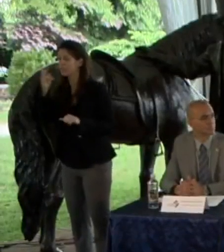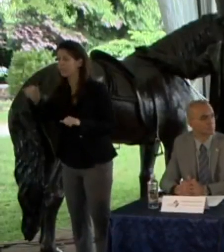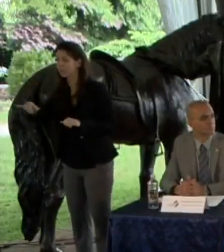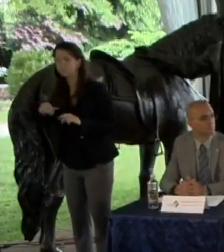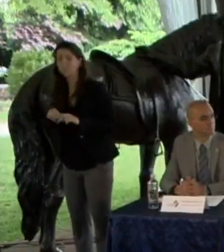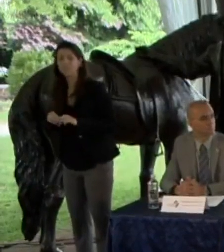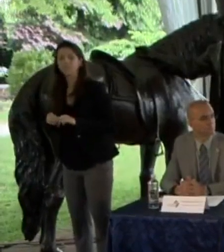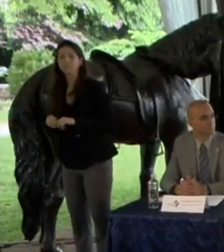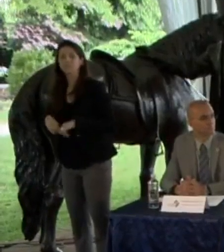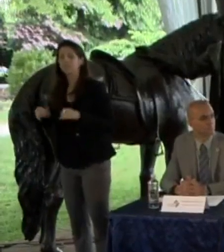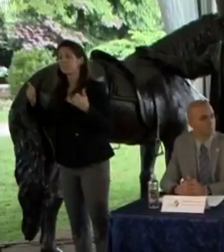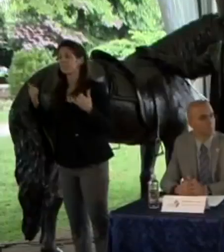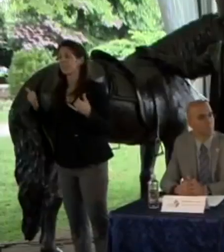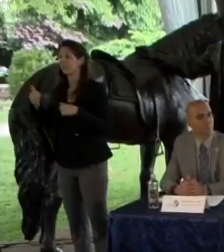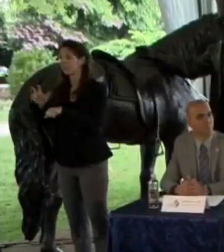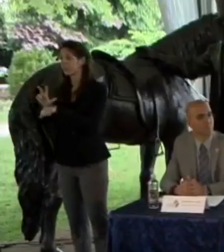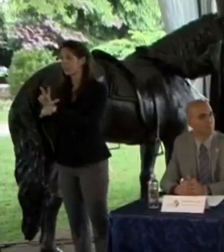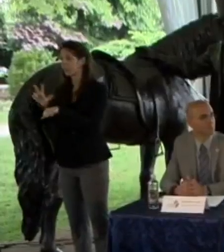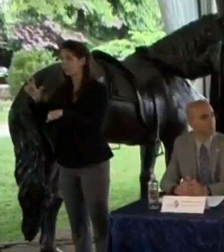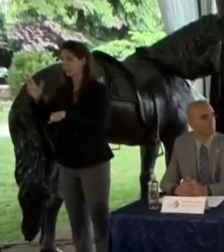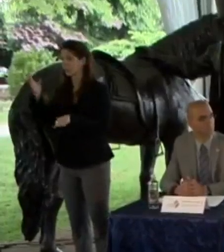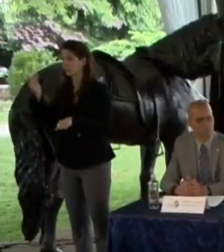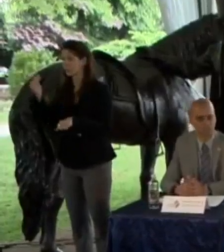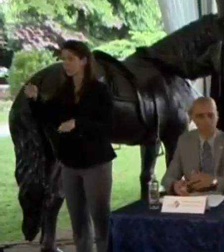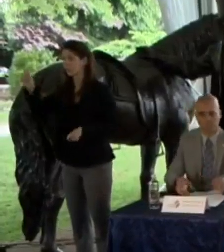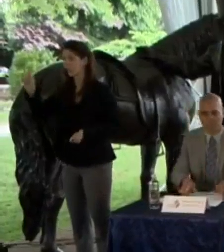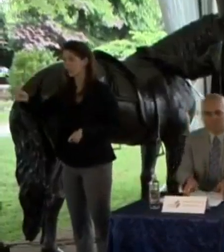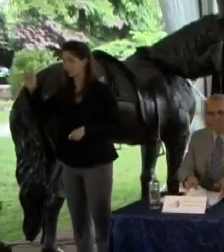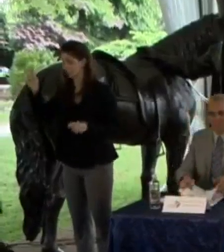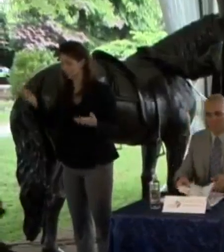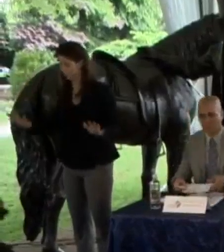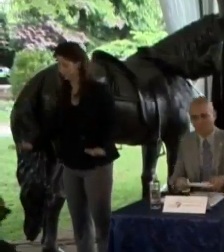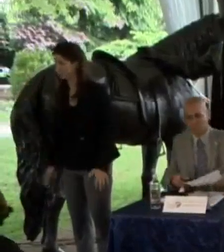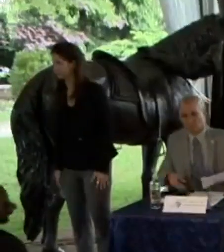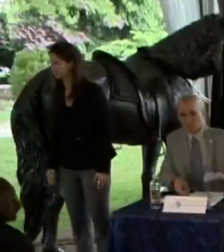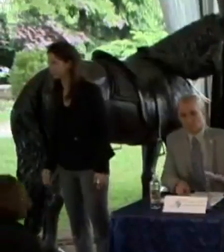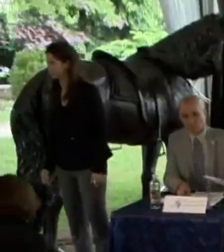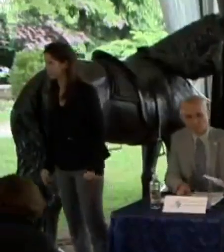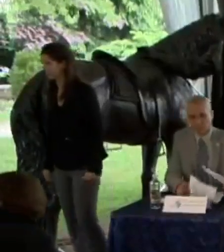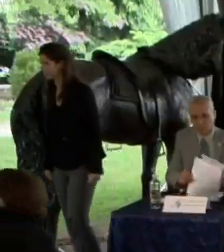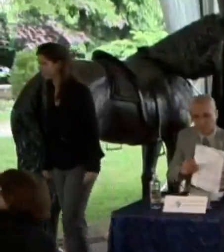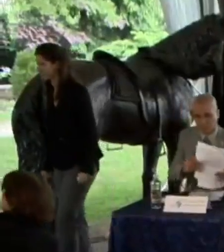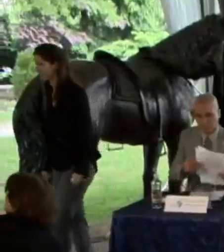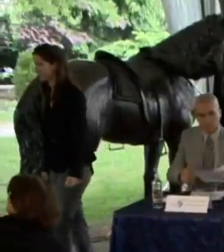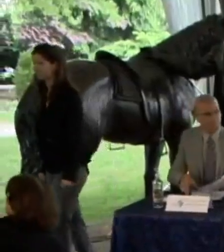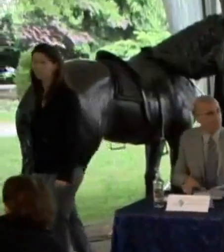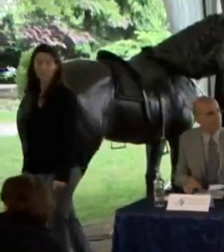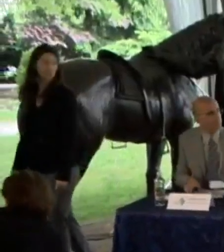YOU KNOW, YOUR ISSUE IS ALREADY BEFORE THE COMMISSION TO BE ADDRESSED. OKAY.